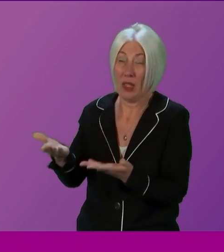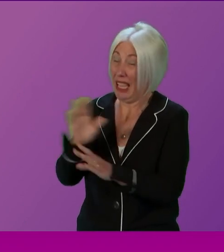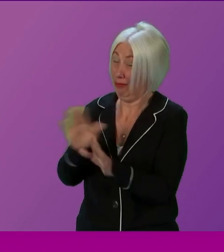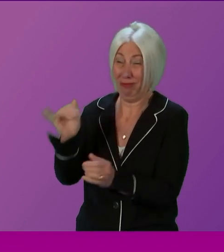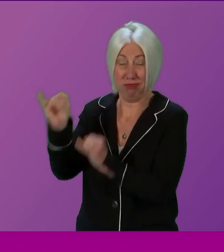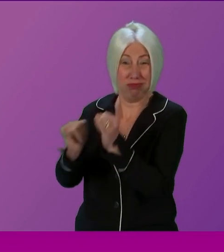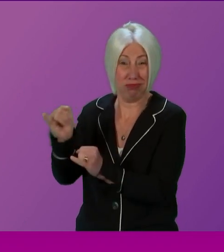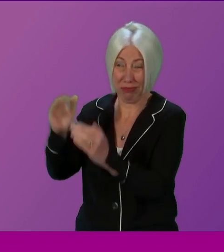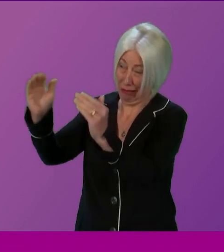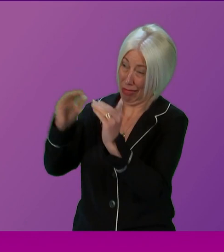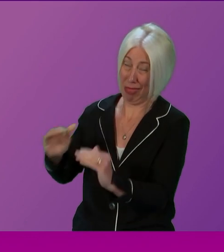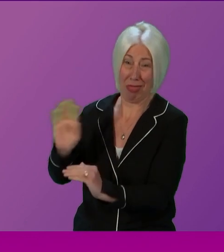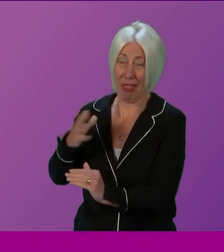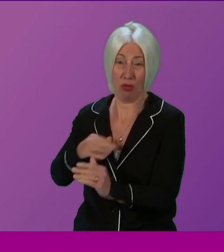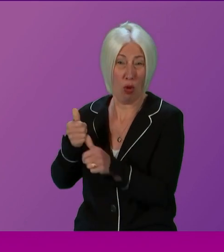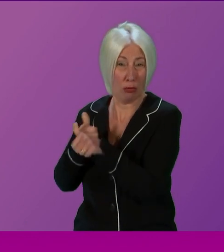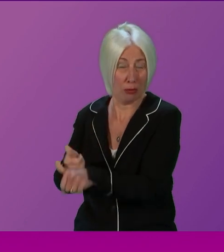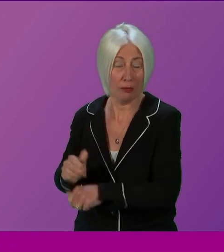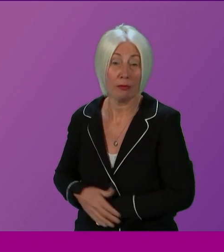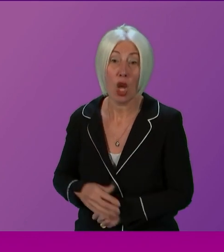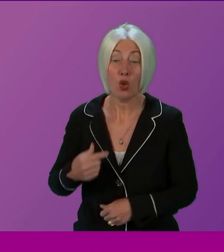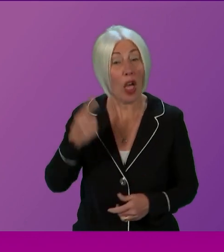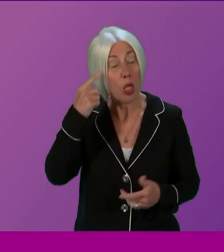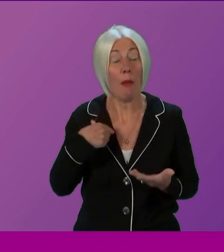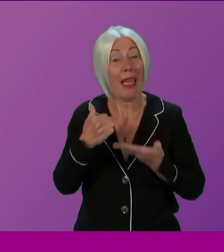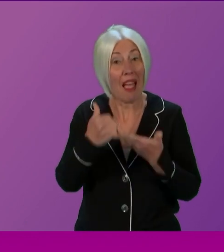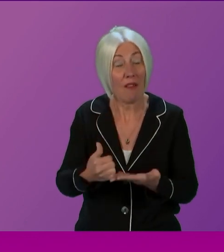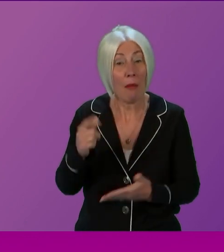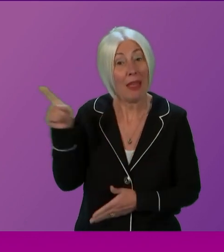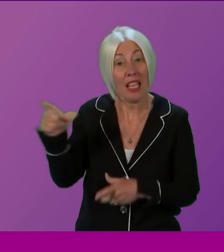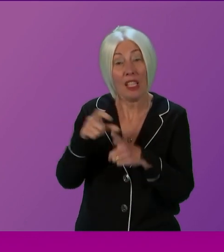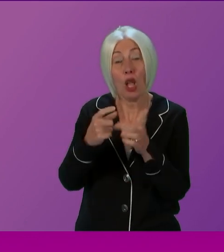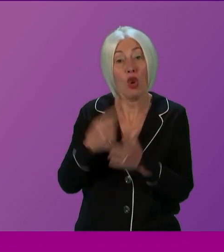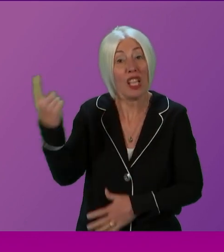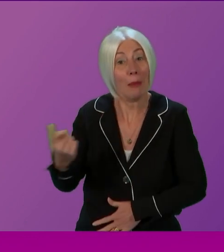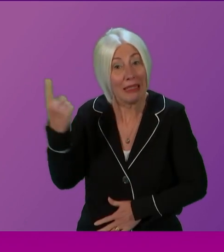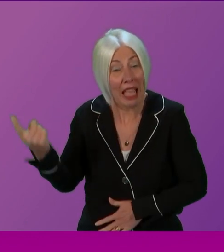was intended to be helpful. Perhaps if he spent a bit more time looking in the mirror—— Thank you!